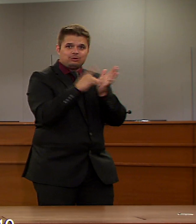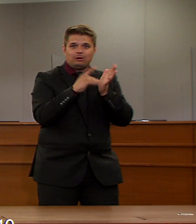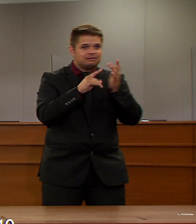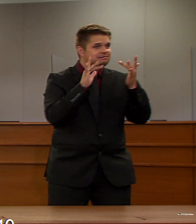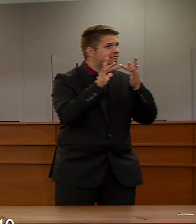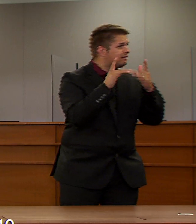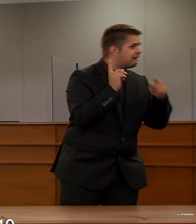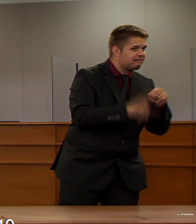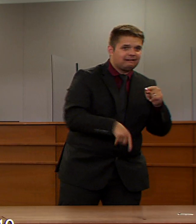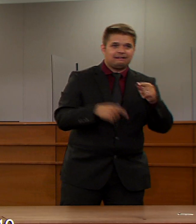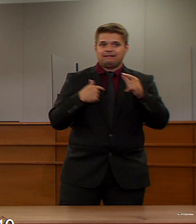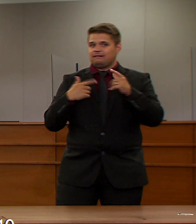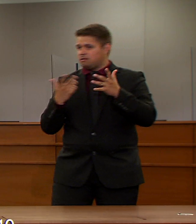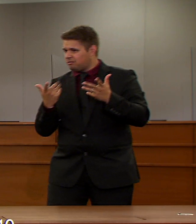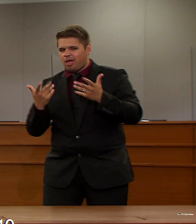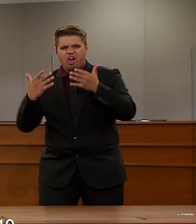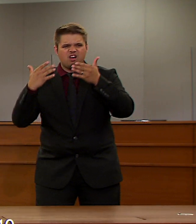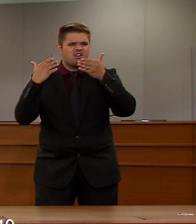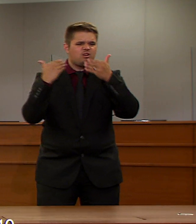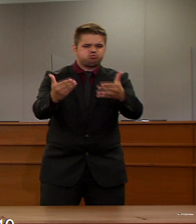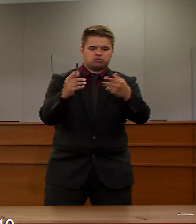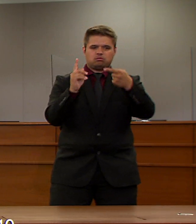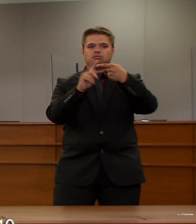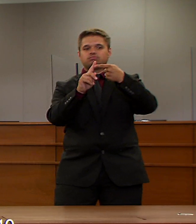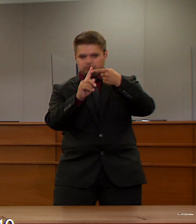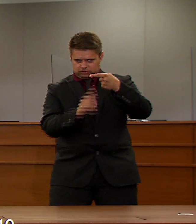following facilities in Vancouver to request testing: